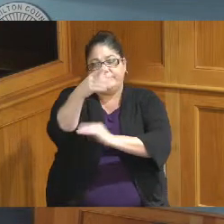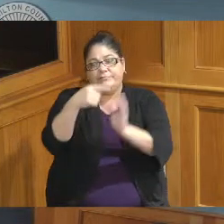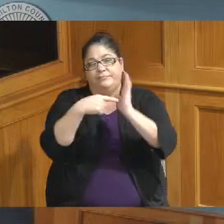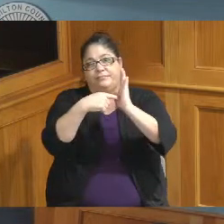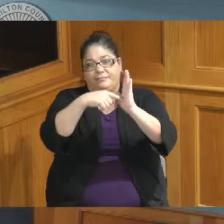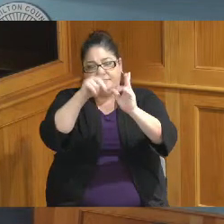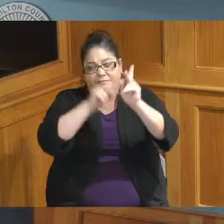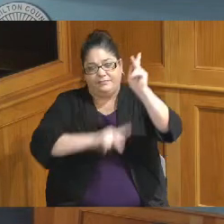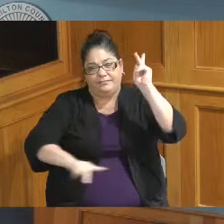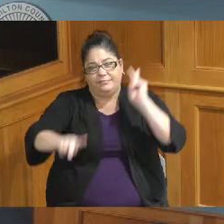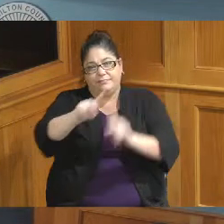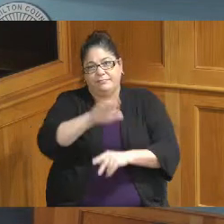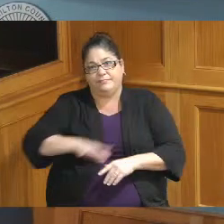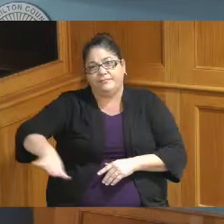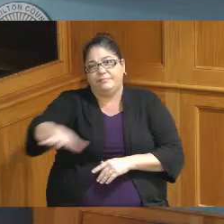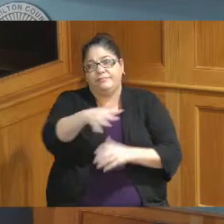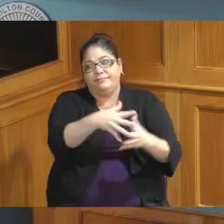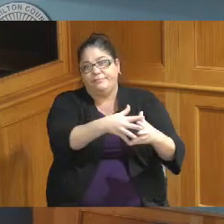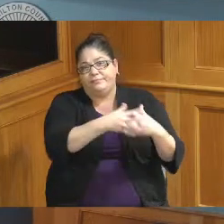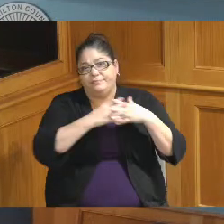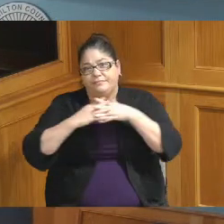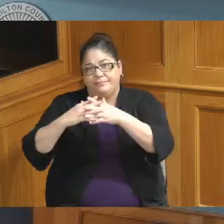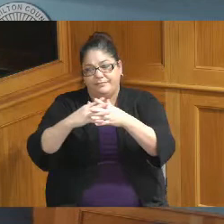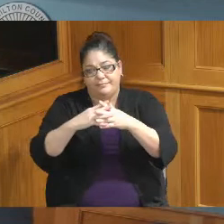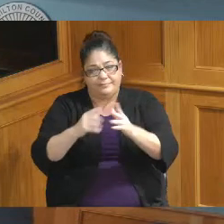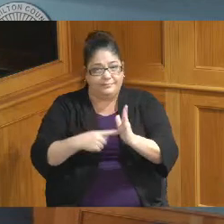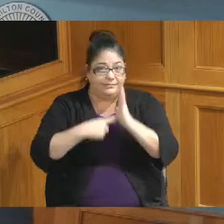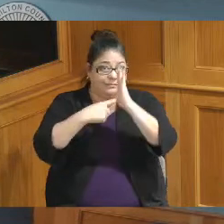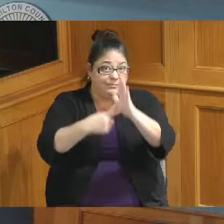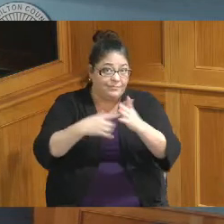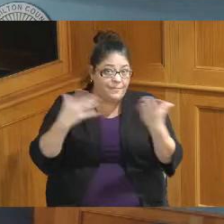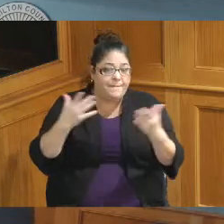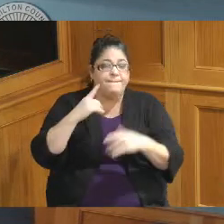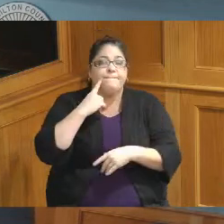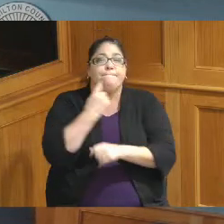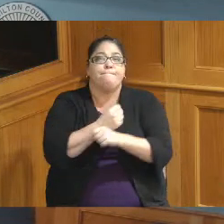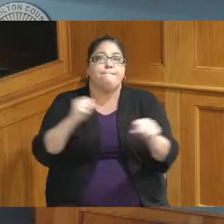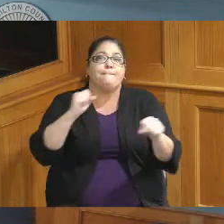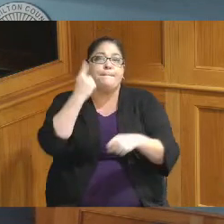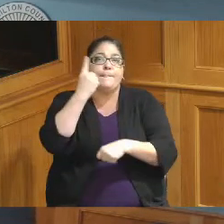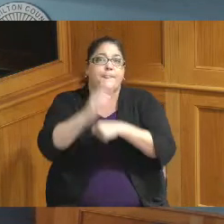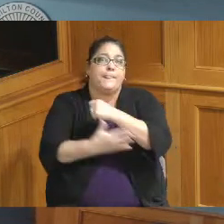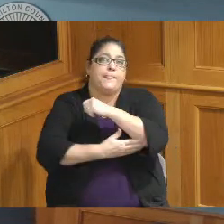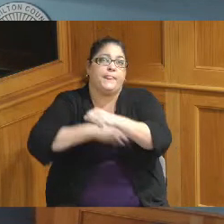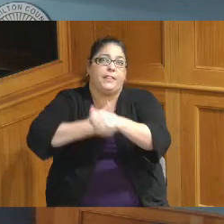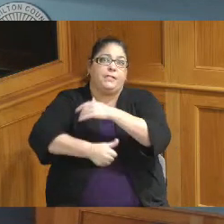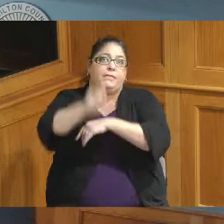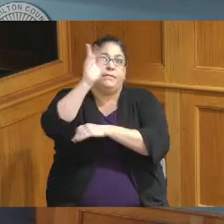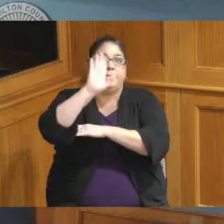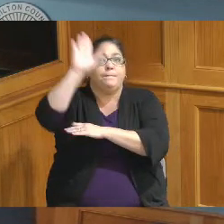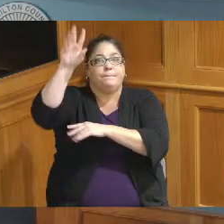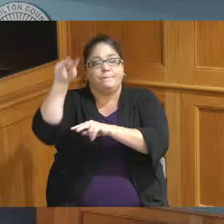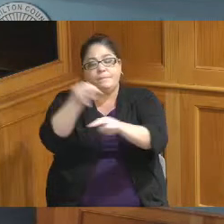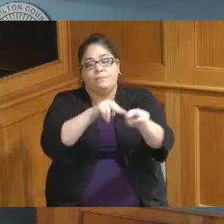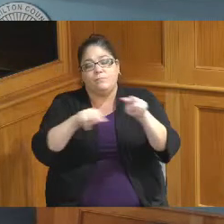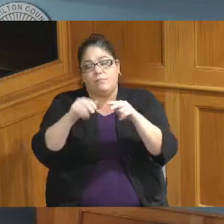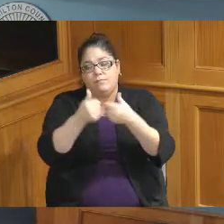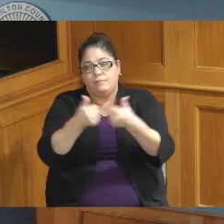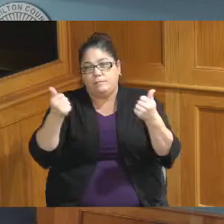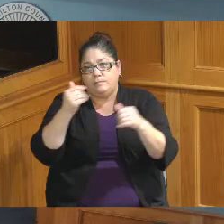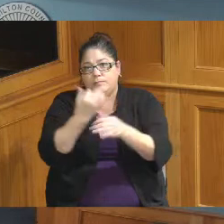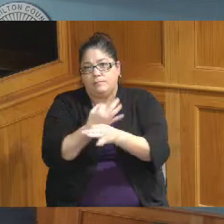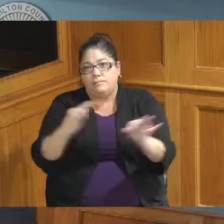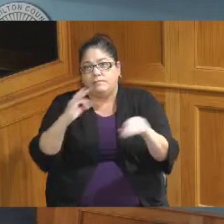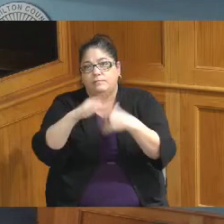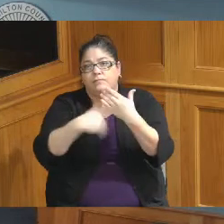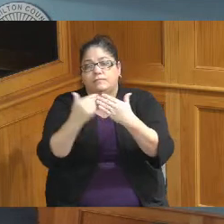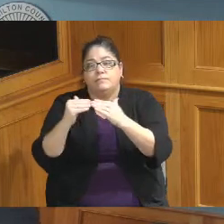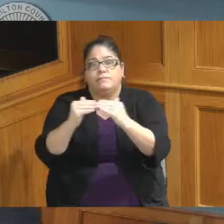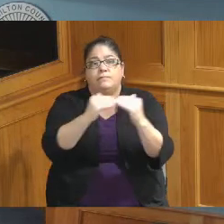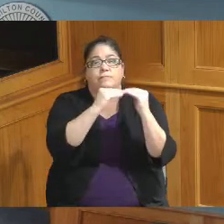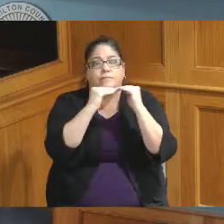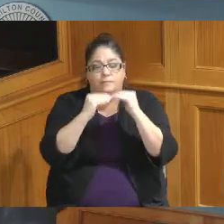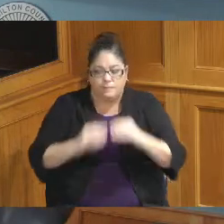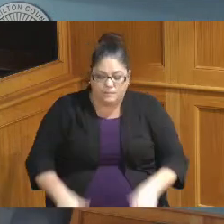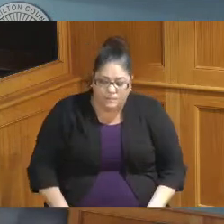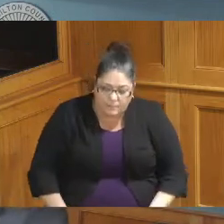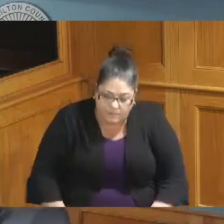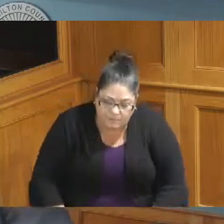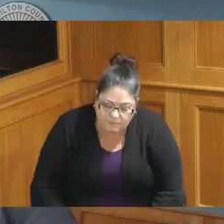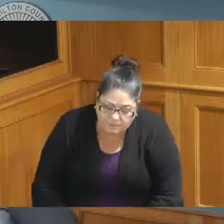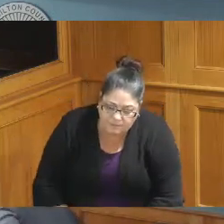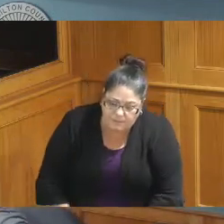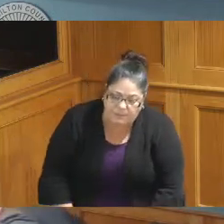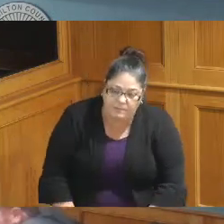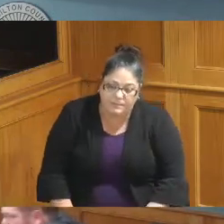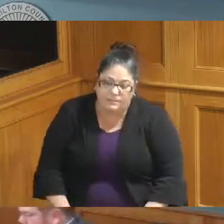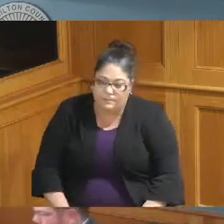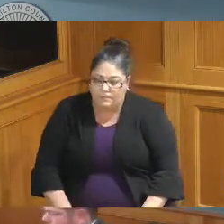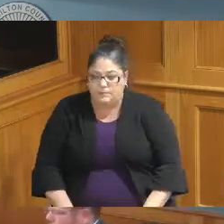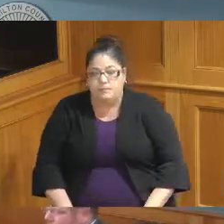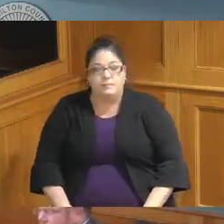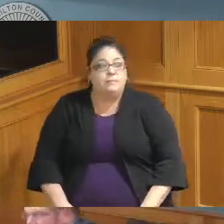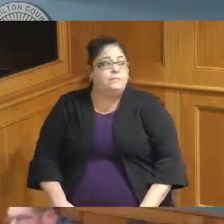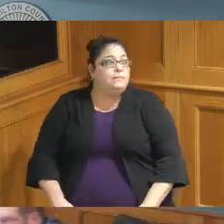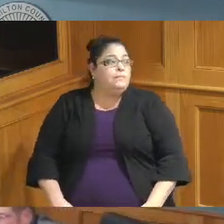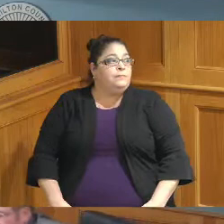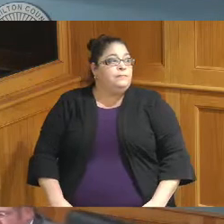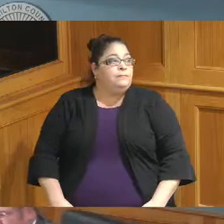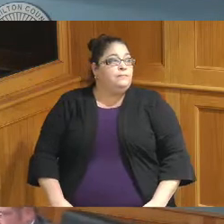of America and to the republic for it stands one nation under God indivisible and justice for all